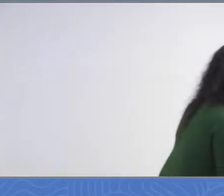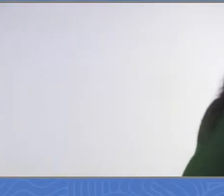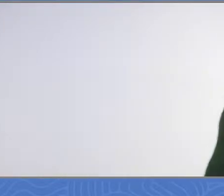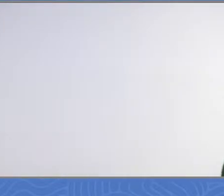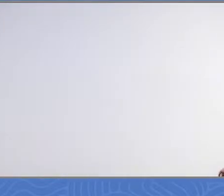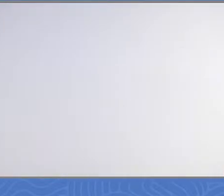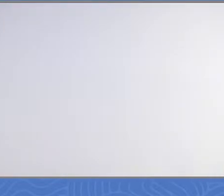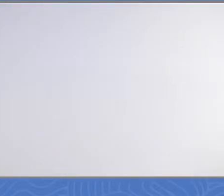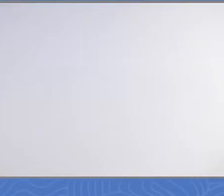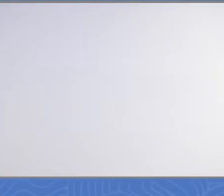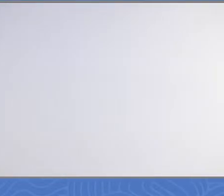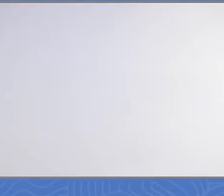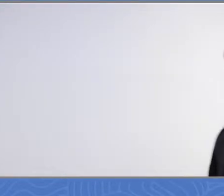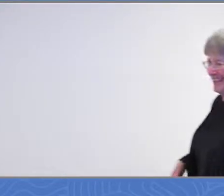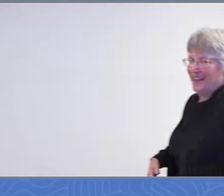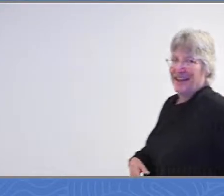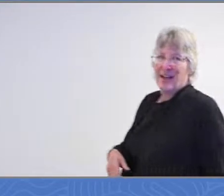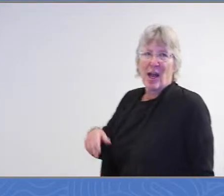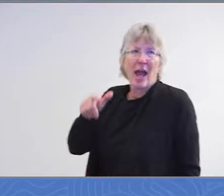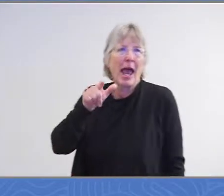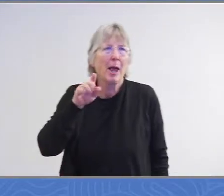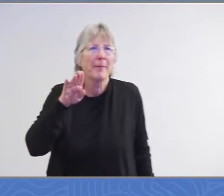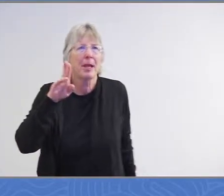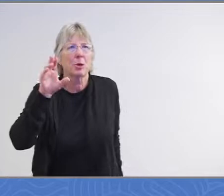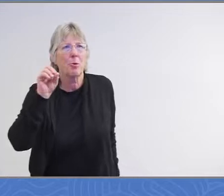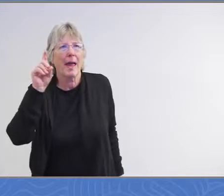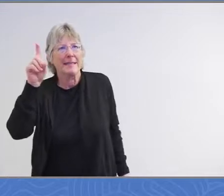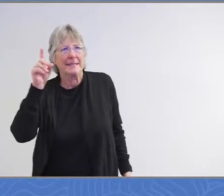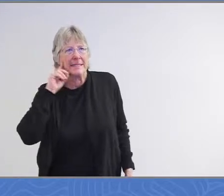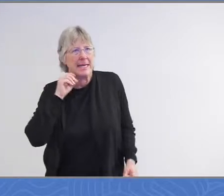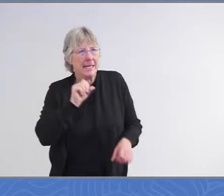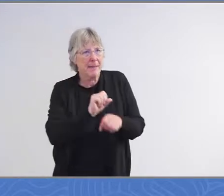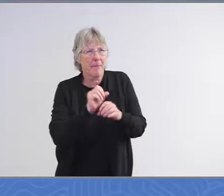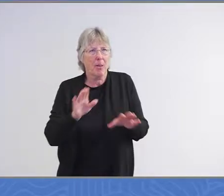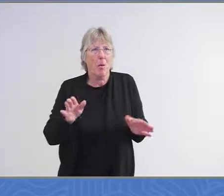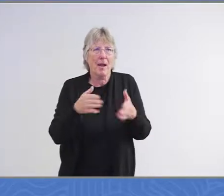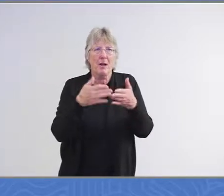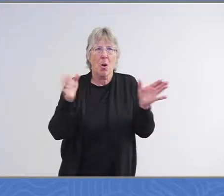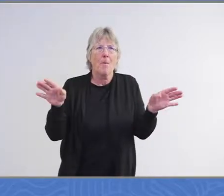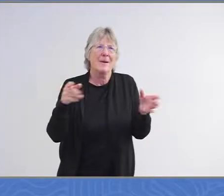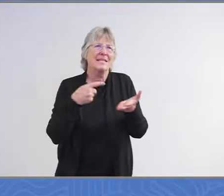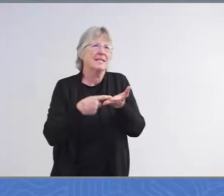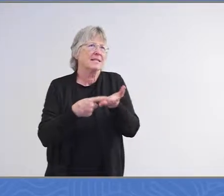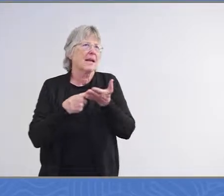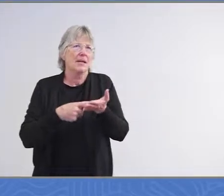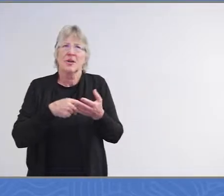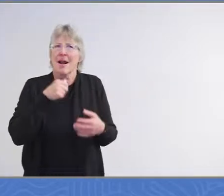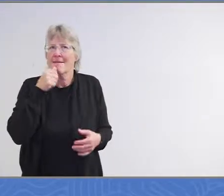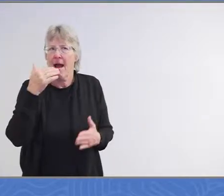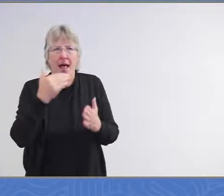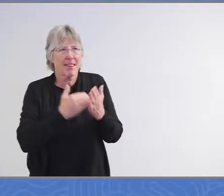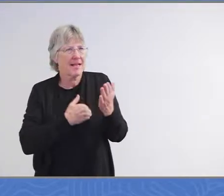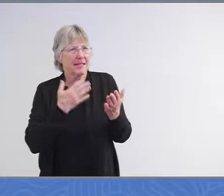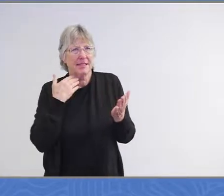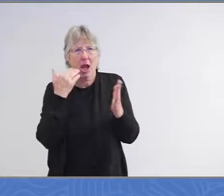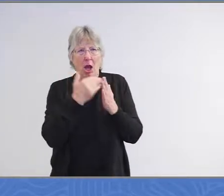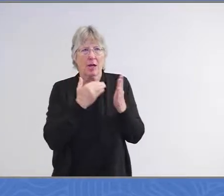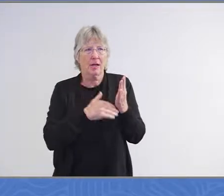LBUSD employee, open discussion, items not listed on an agenda. Good evening members of the board,